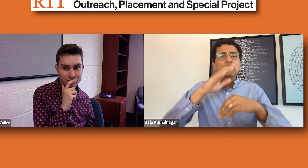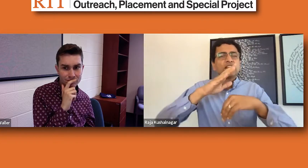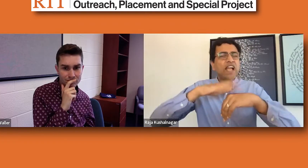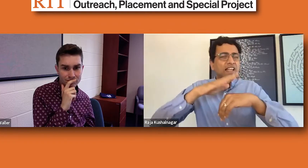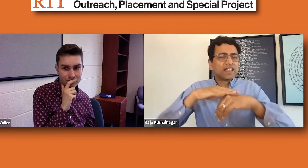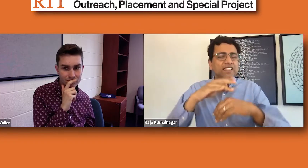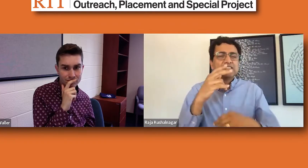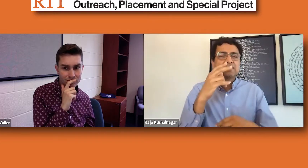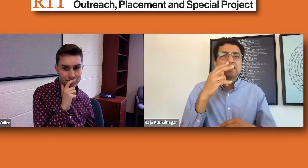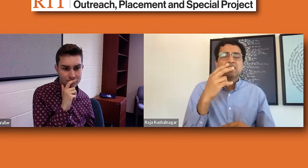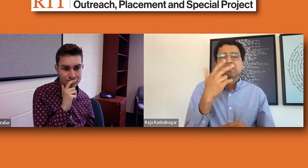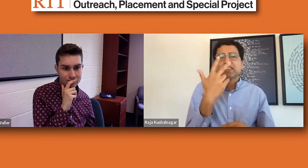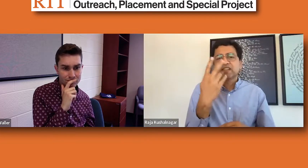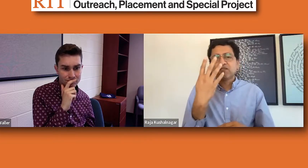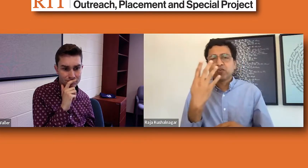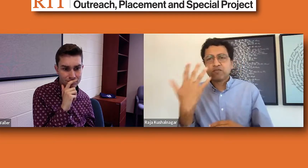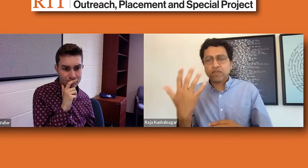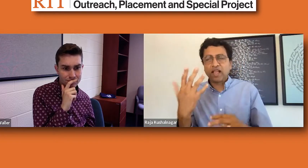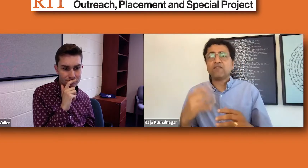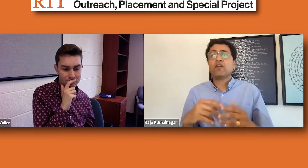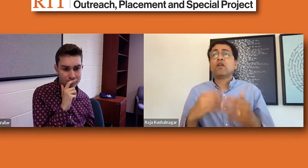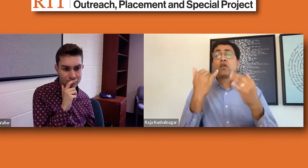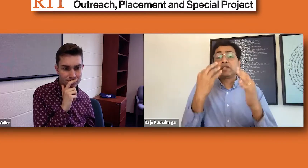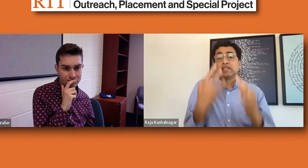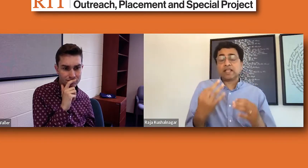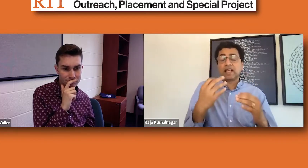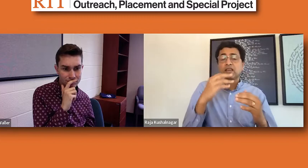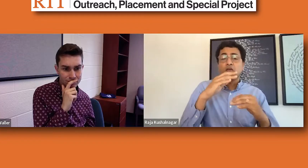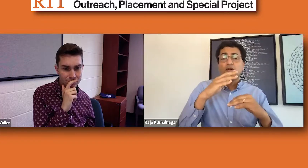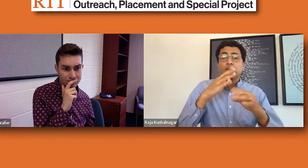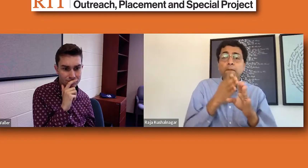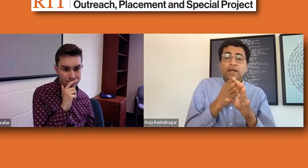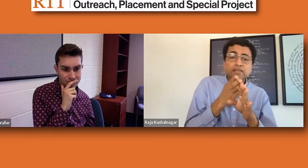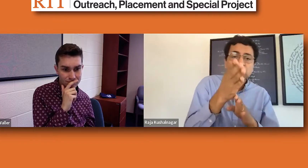helps people become more innovative and creative. And so